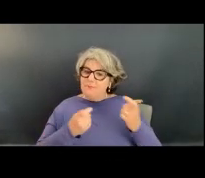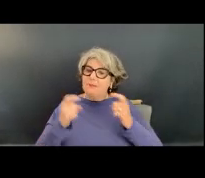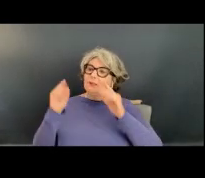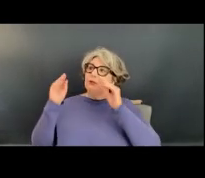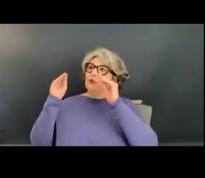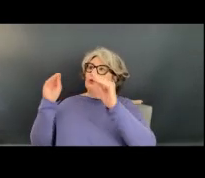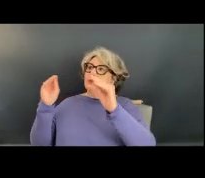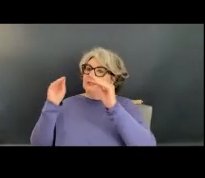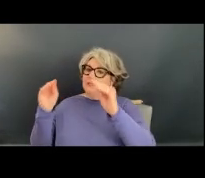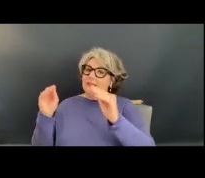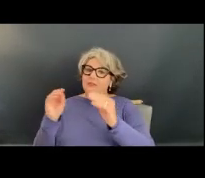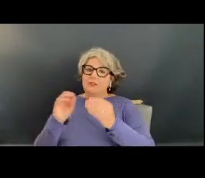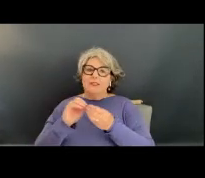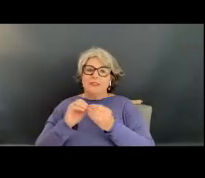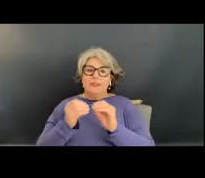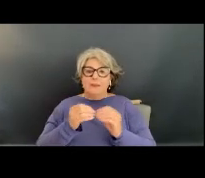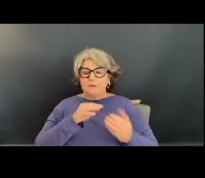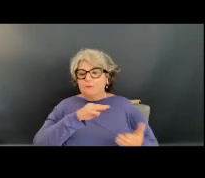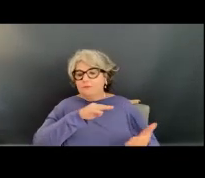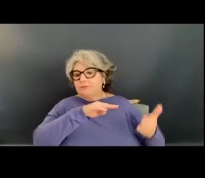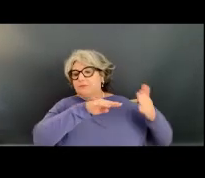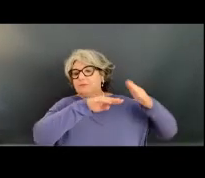That number is just increasing. Next slide.